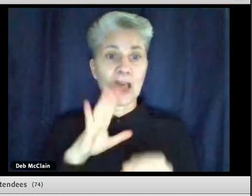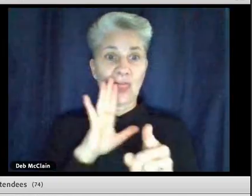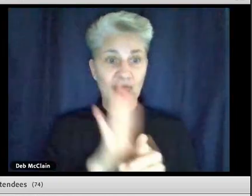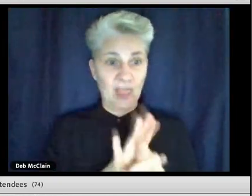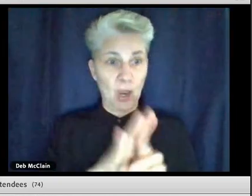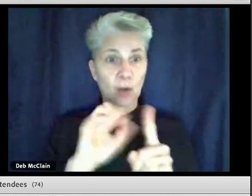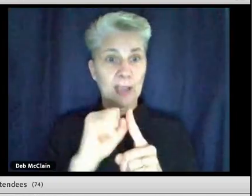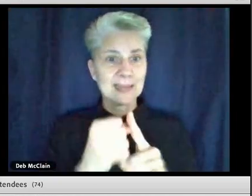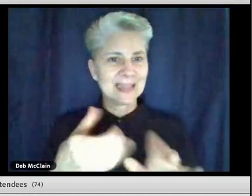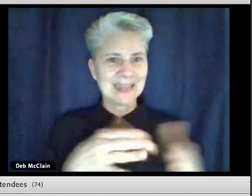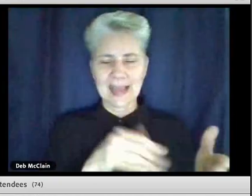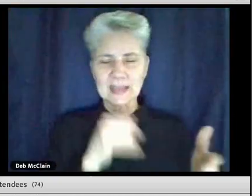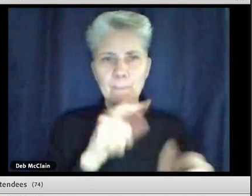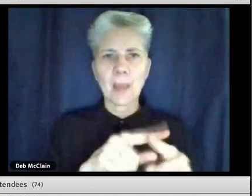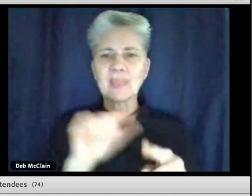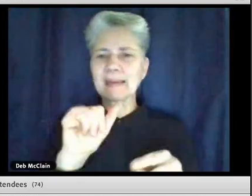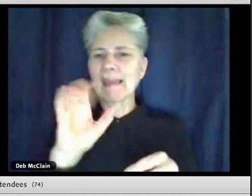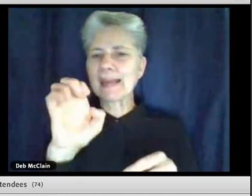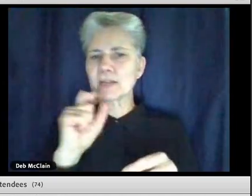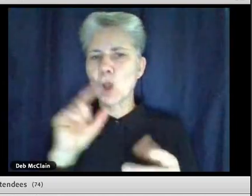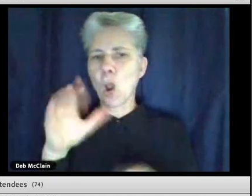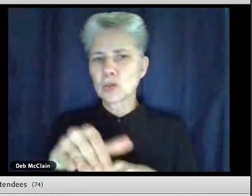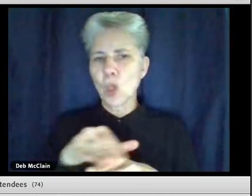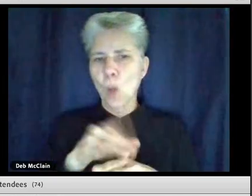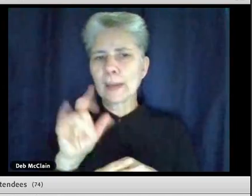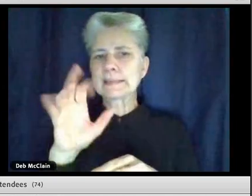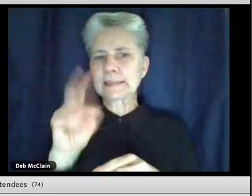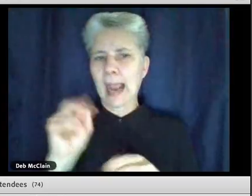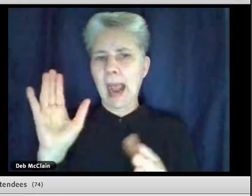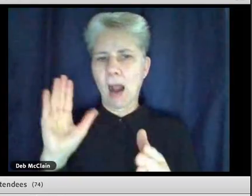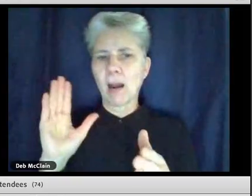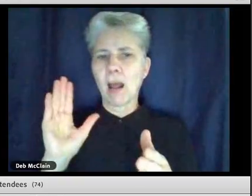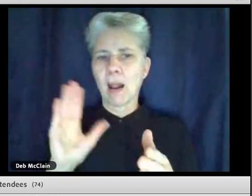and Italy and China's cases, not deaths necessarily